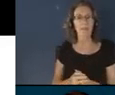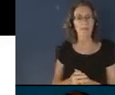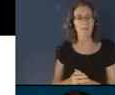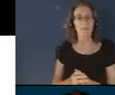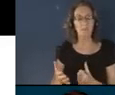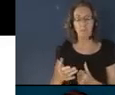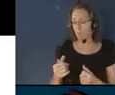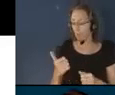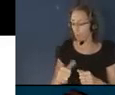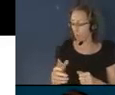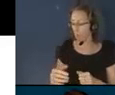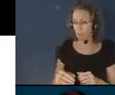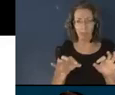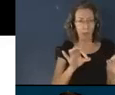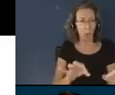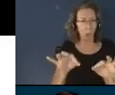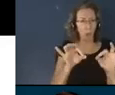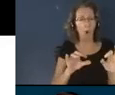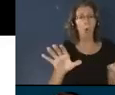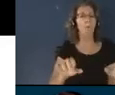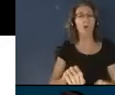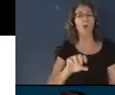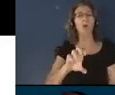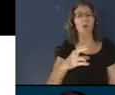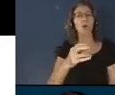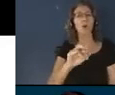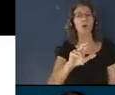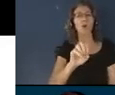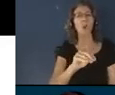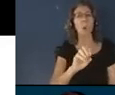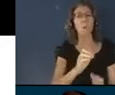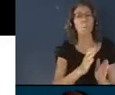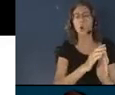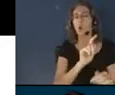the google Chromebook. You can't use a Chromebook for it it won't work on a Chromebook. I'm sorry